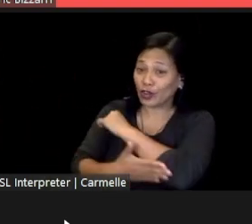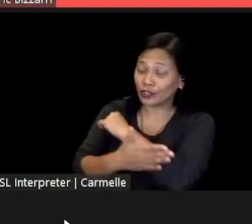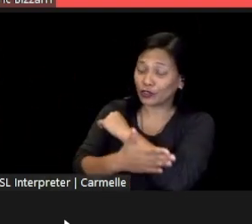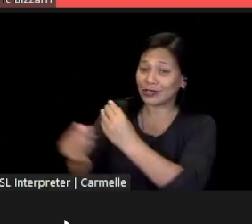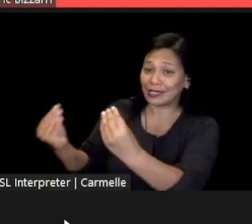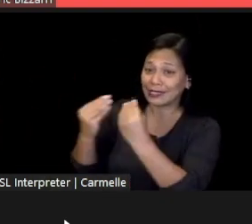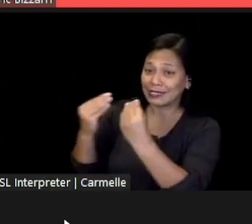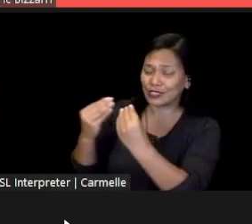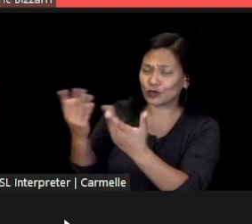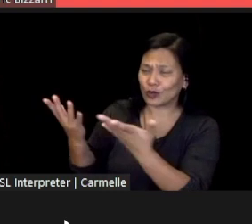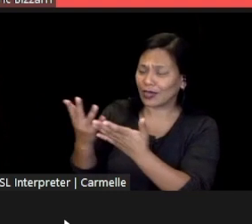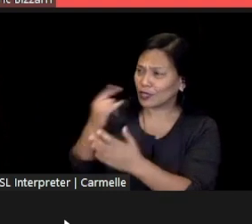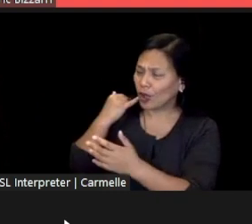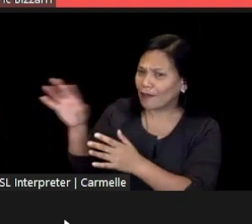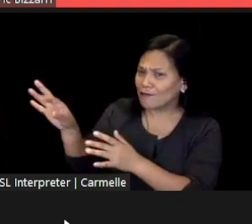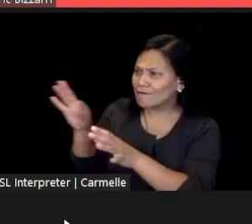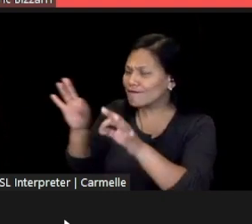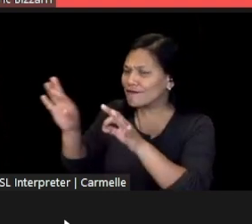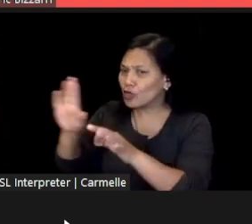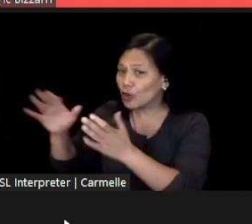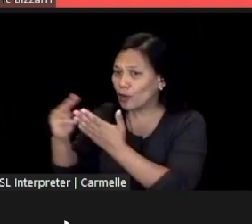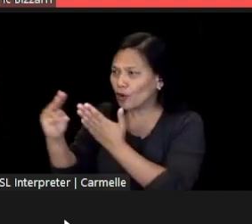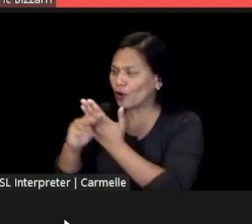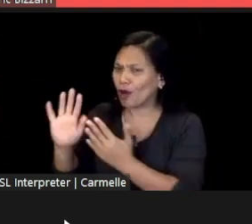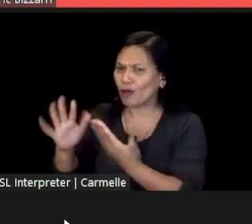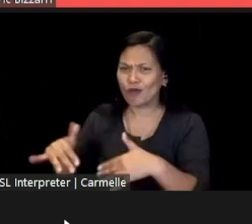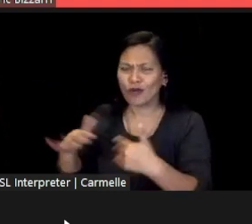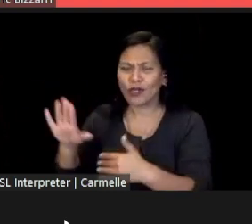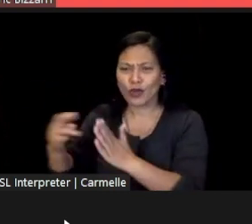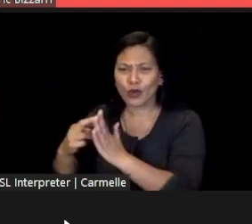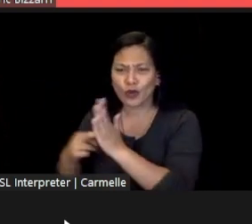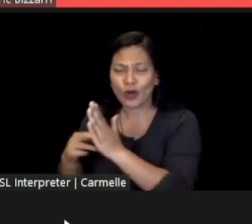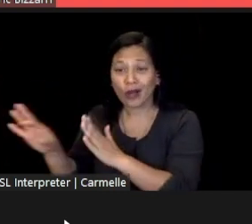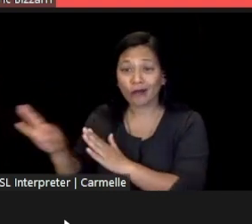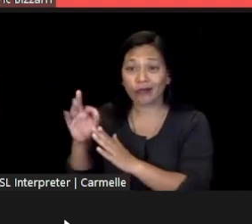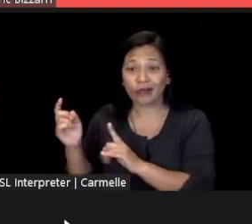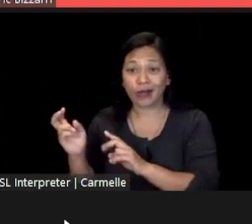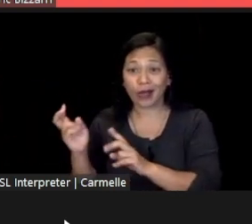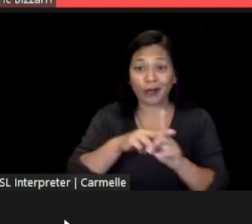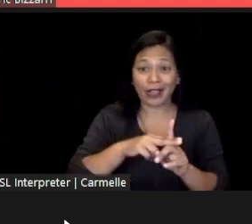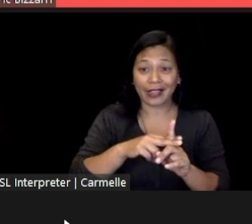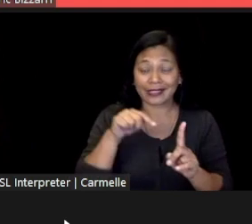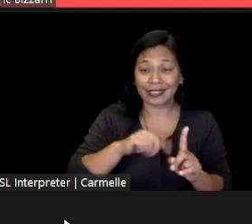oh, if we can, you know, maybe cherry pick that program that they did, or that's a great rule that we can, you know, put in our programming.